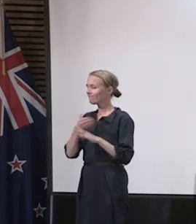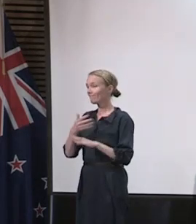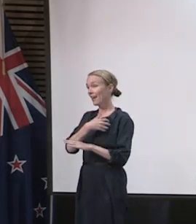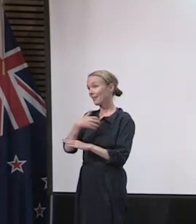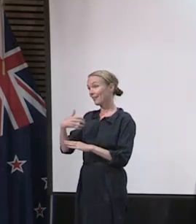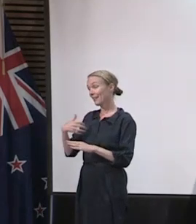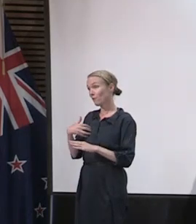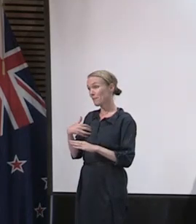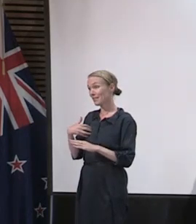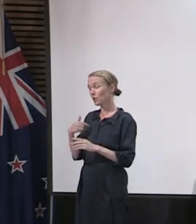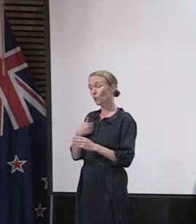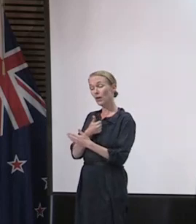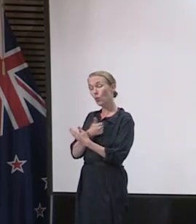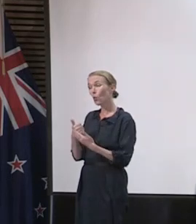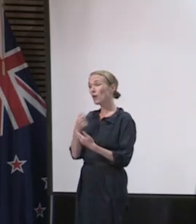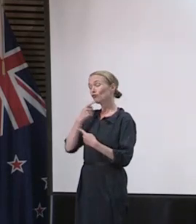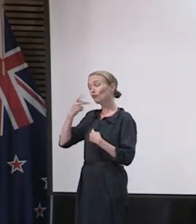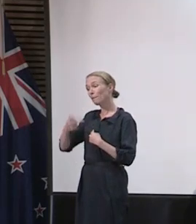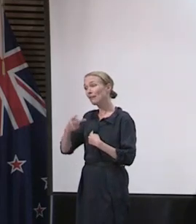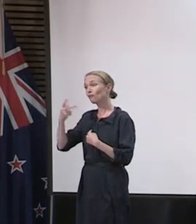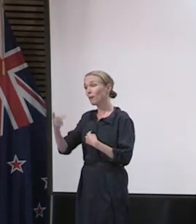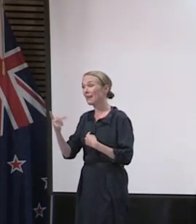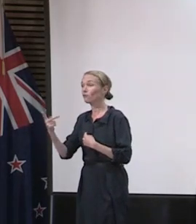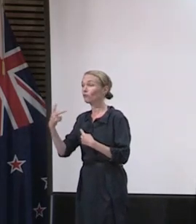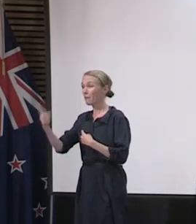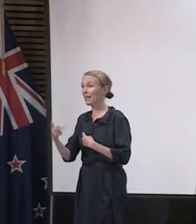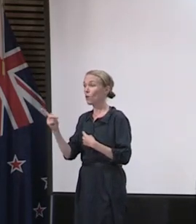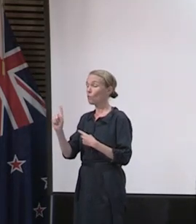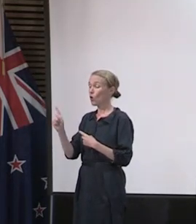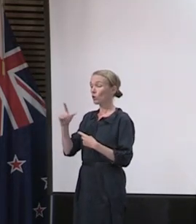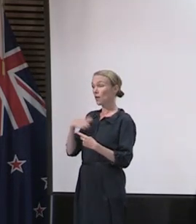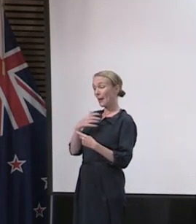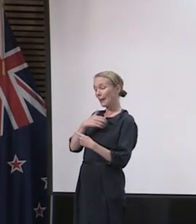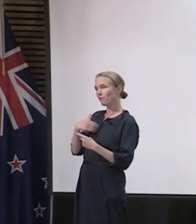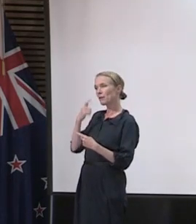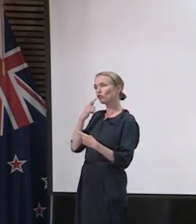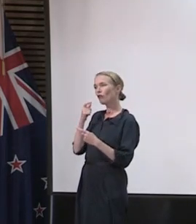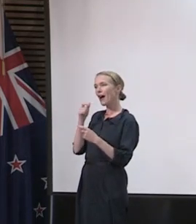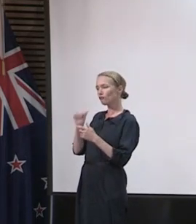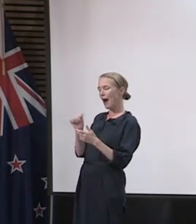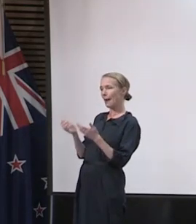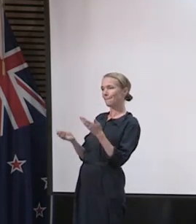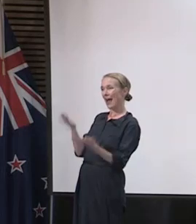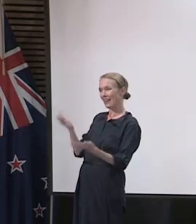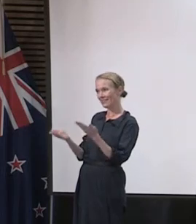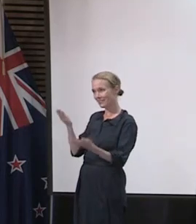for every stage of our response - there have been other areas where we've engaged and tried to